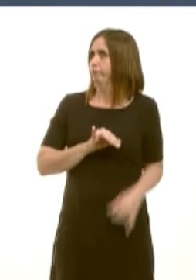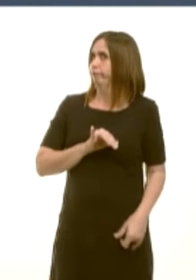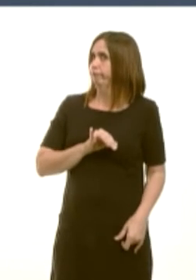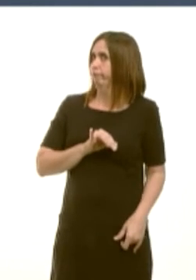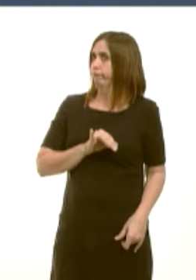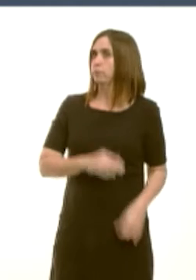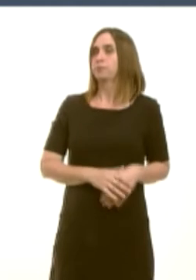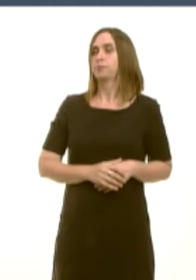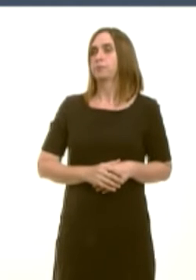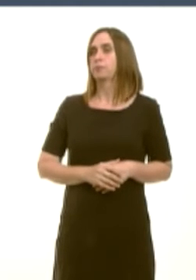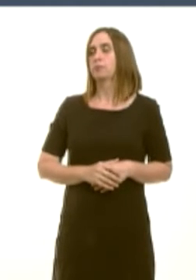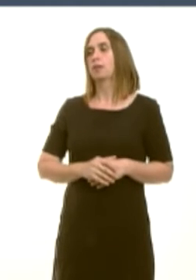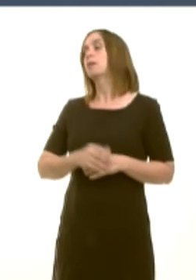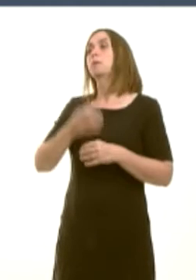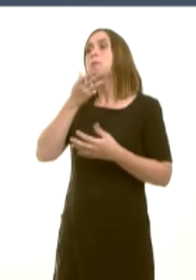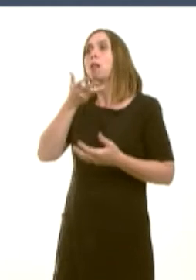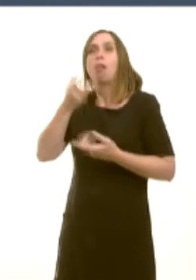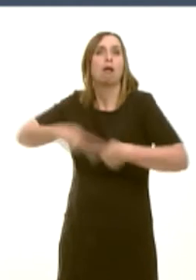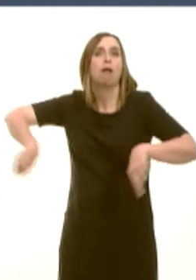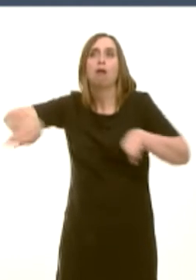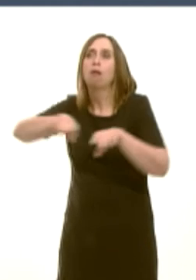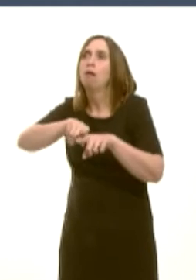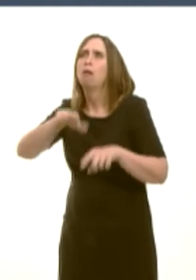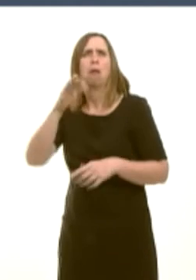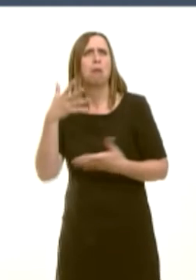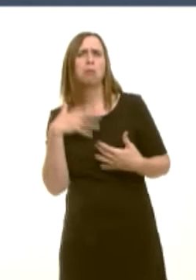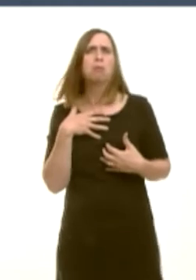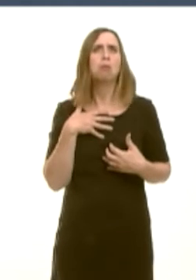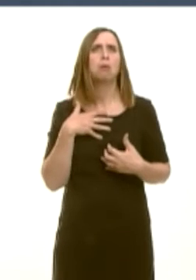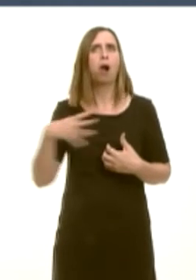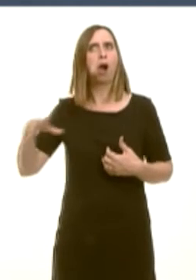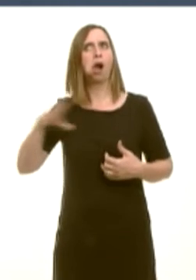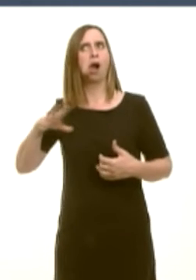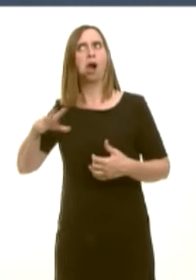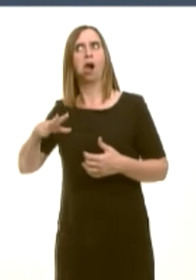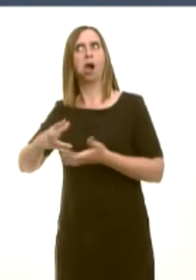will want to know, is do you have a plan B for doctor recruitment and training?